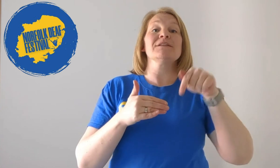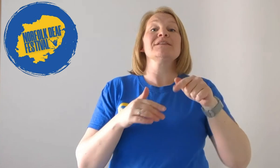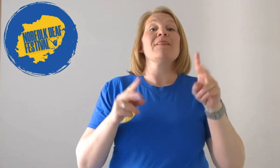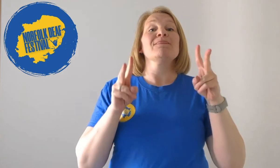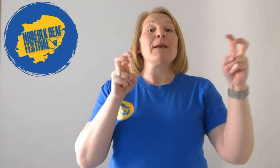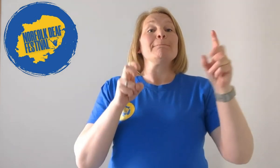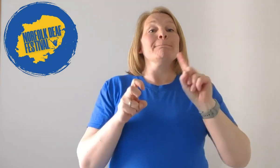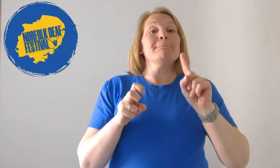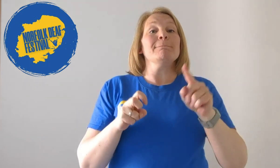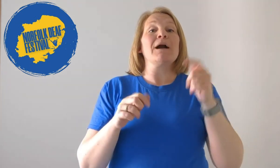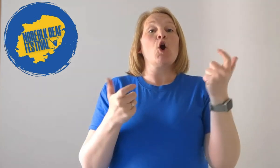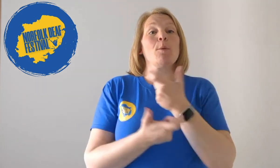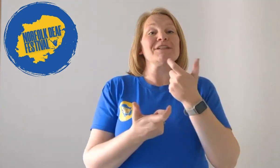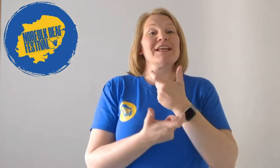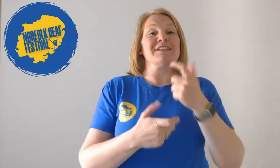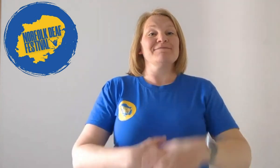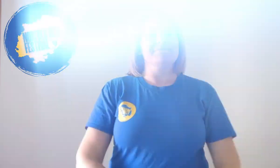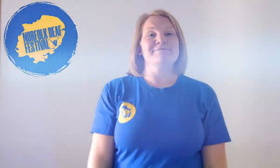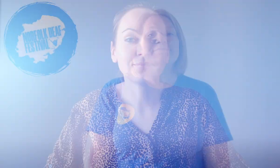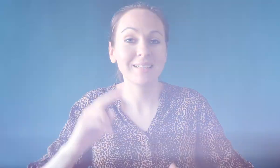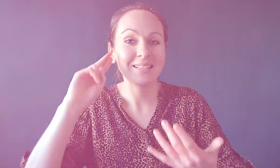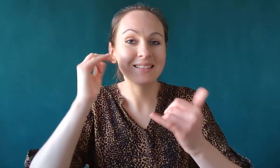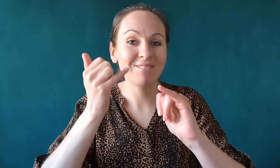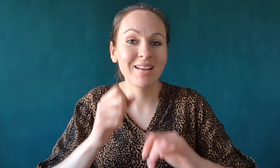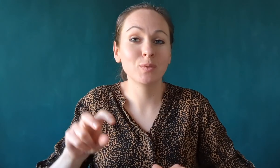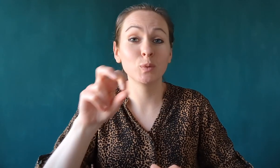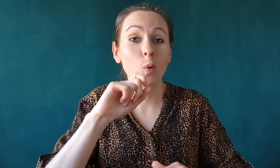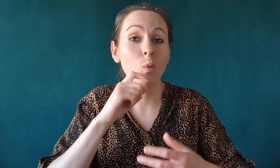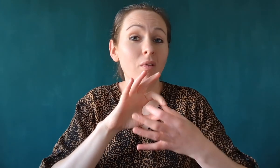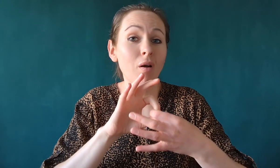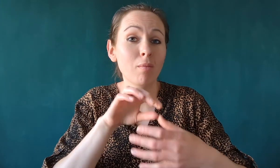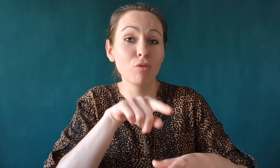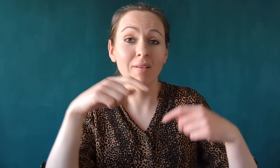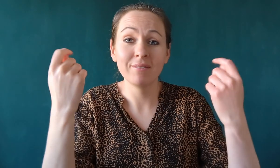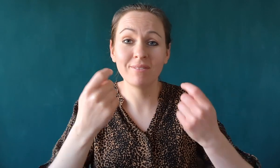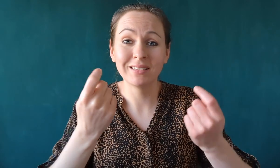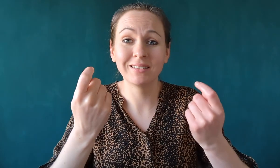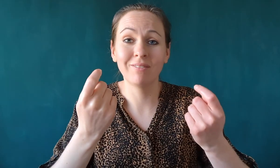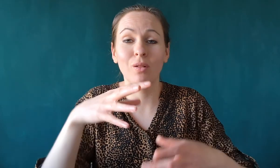and the theme is 'Comedy'. Deaffest on Tour will be collaborating with the festival,